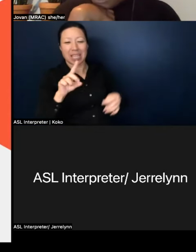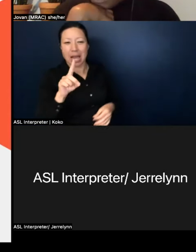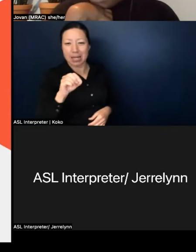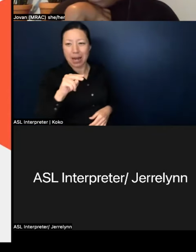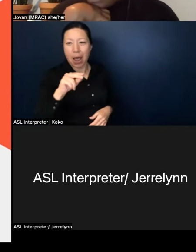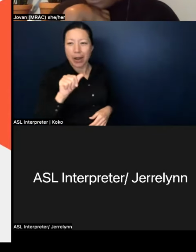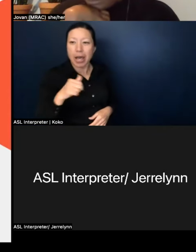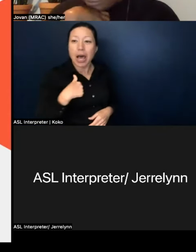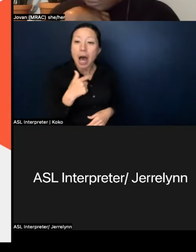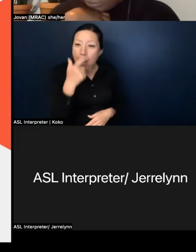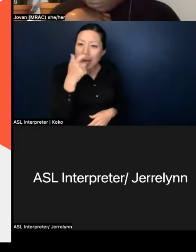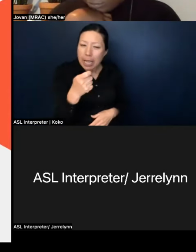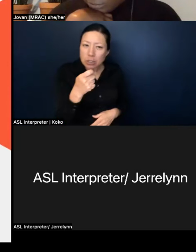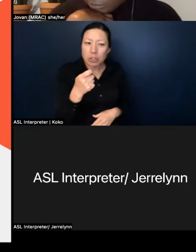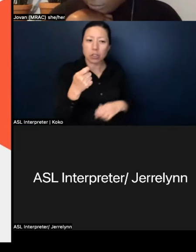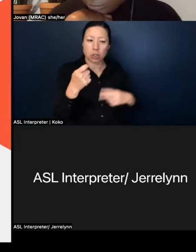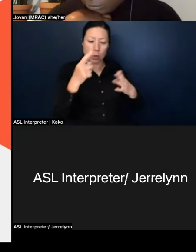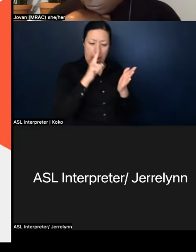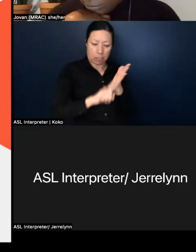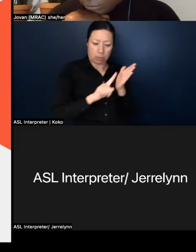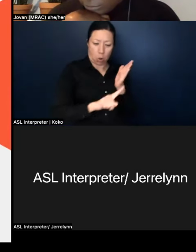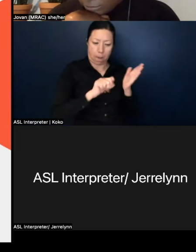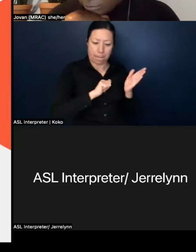in exploring my own experience as a disabled artist,